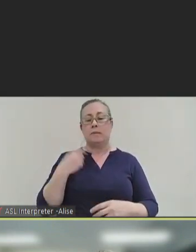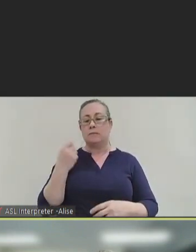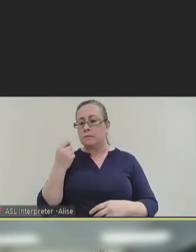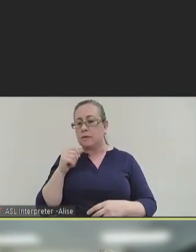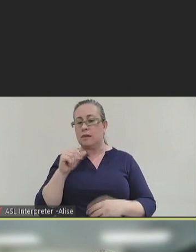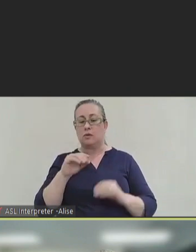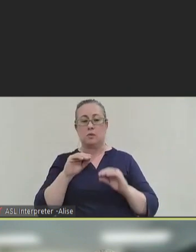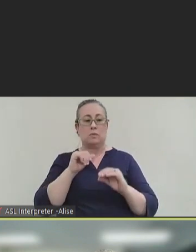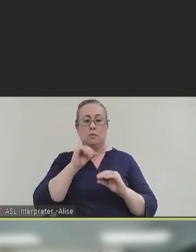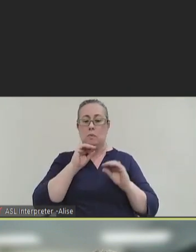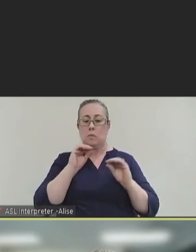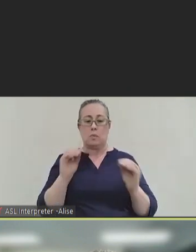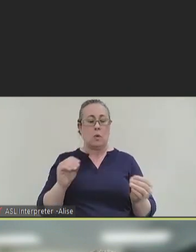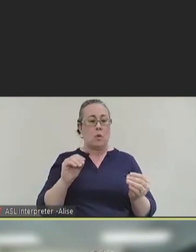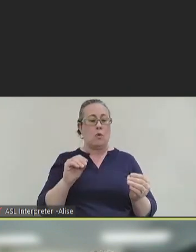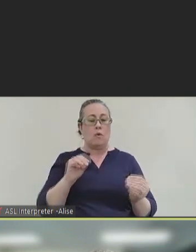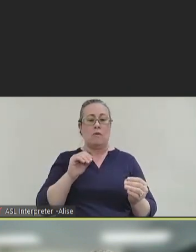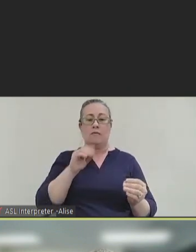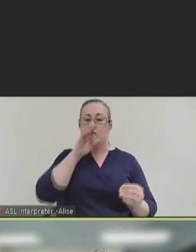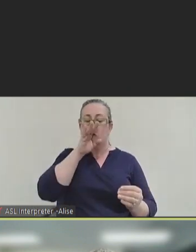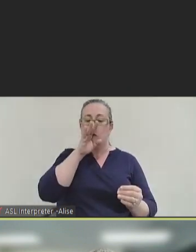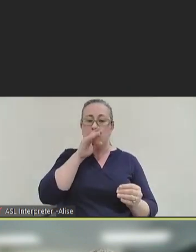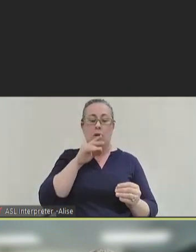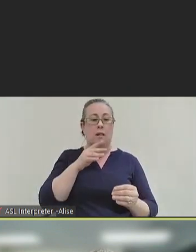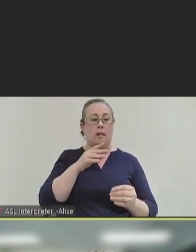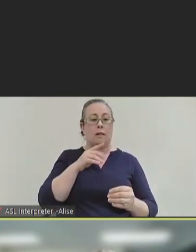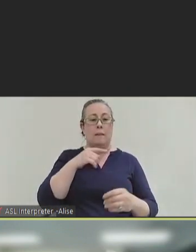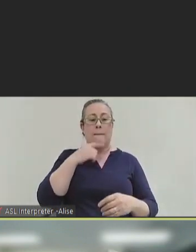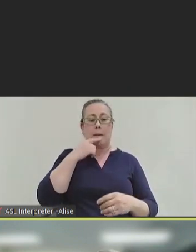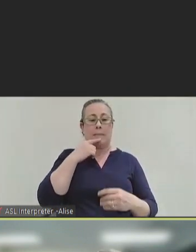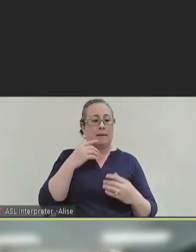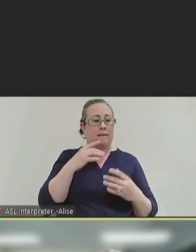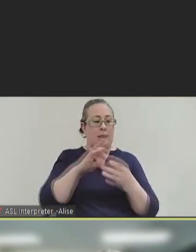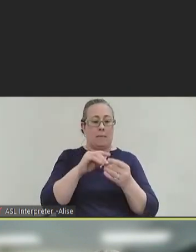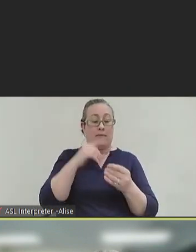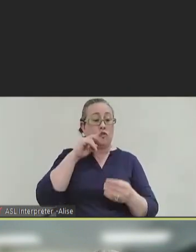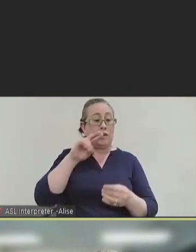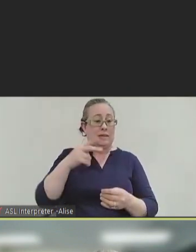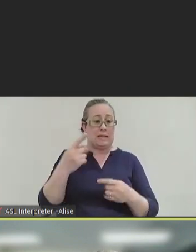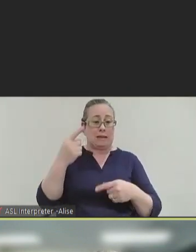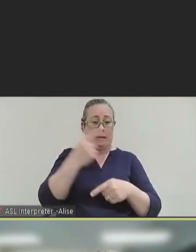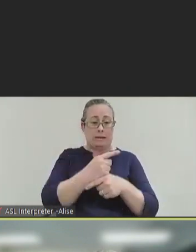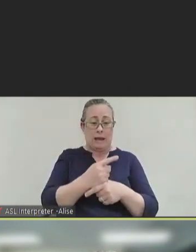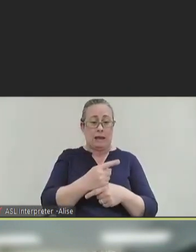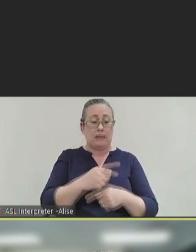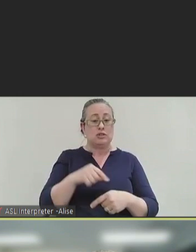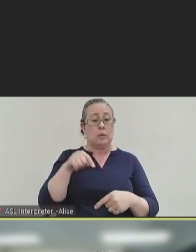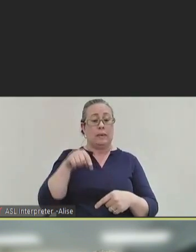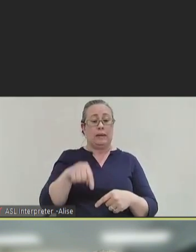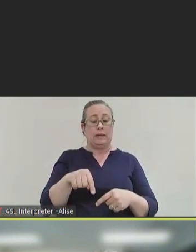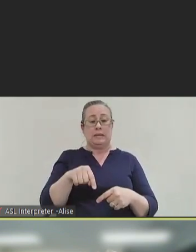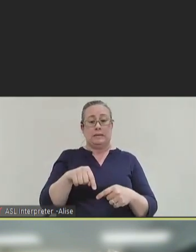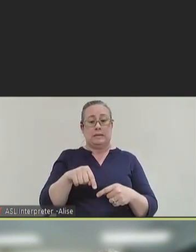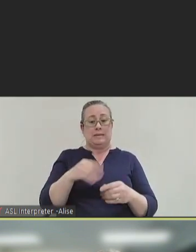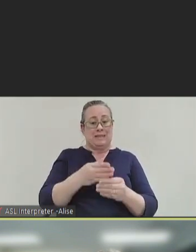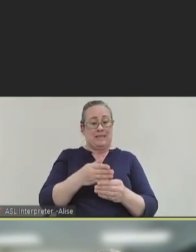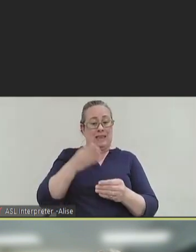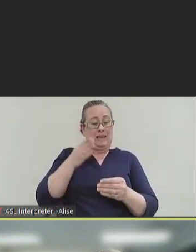have any verbal public comments for our second day. So, this is the conclusion